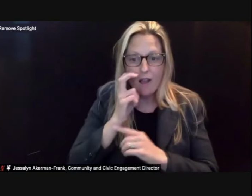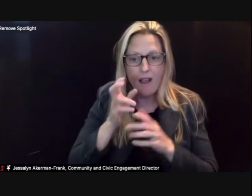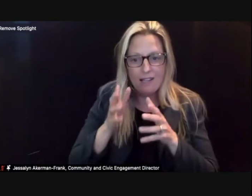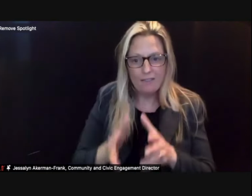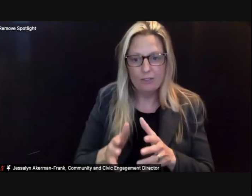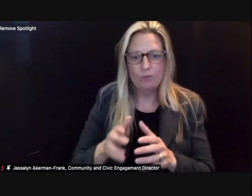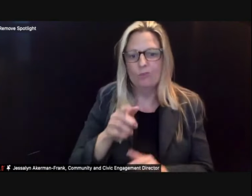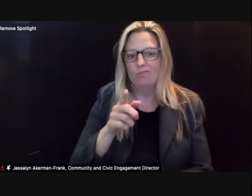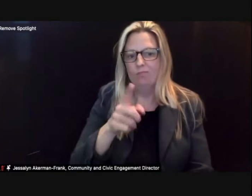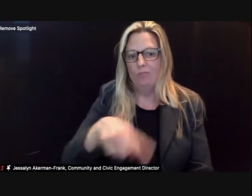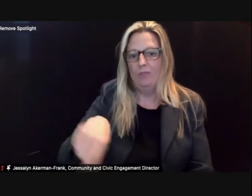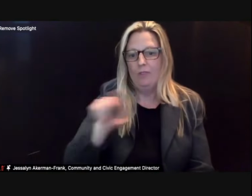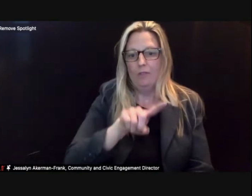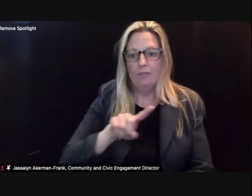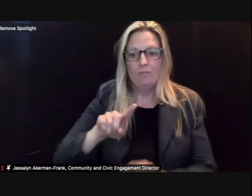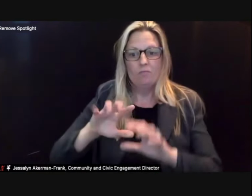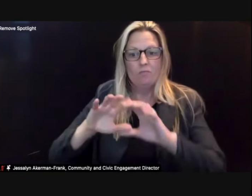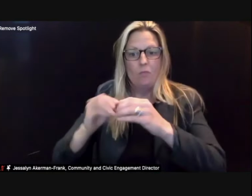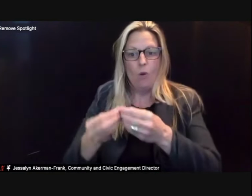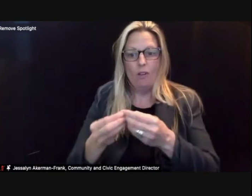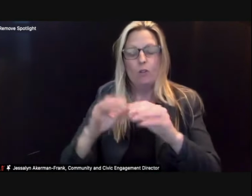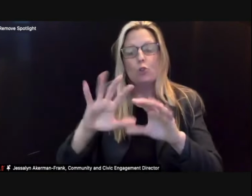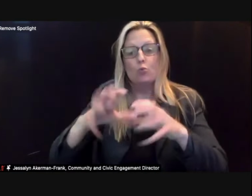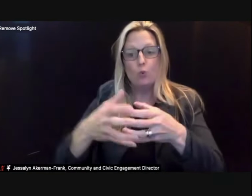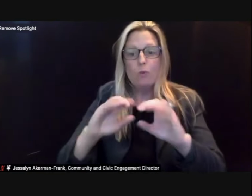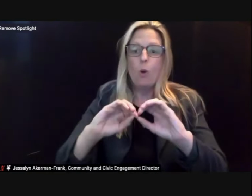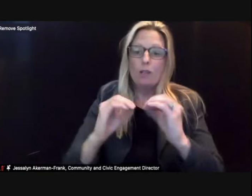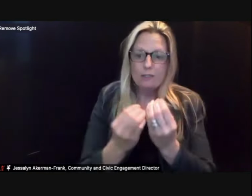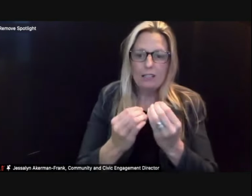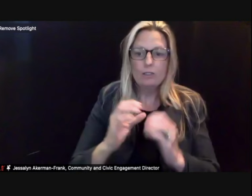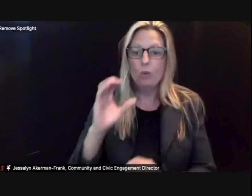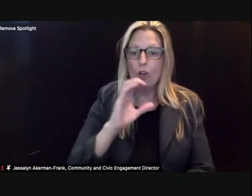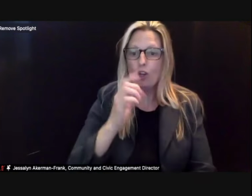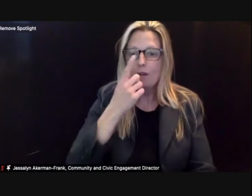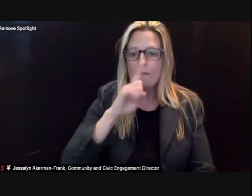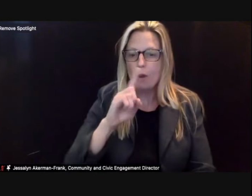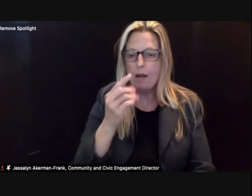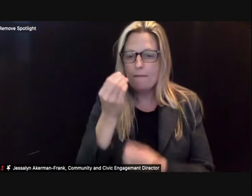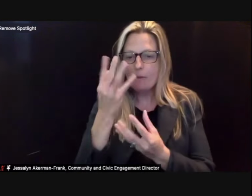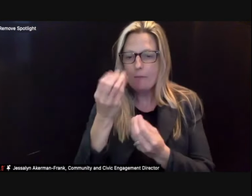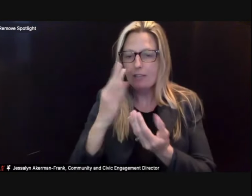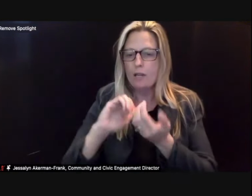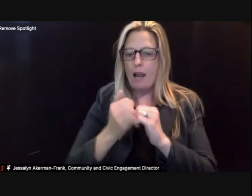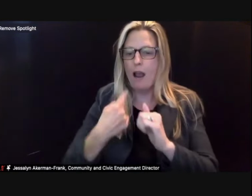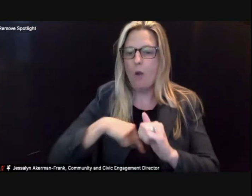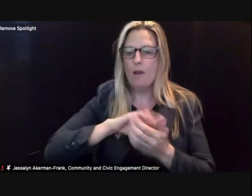individual. This group or organization is looking for more